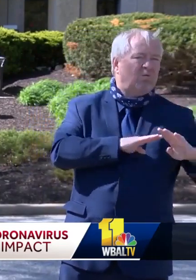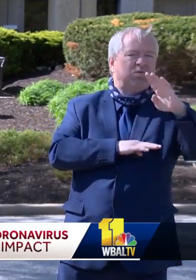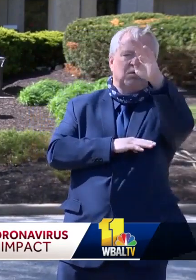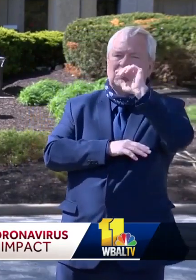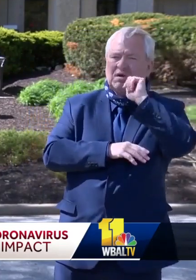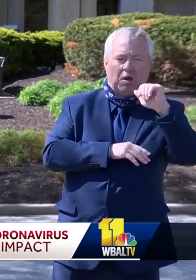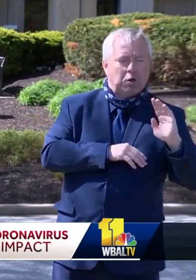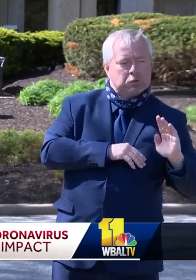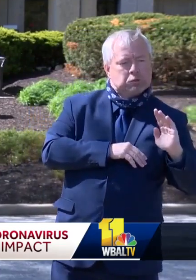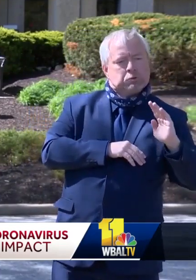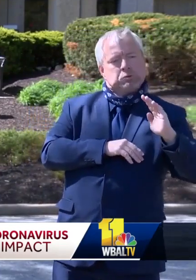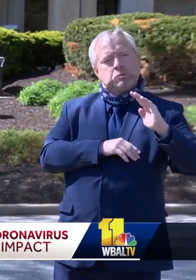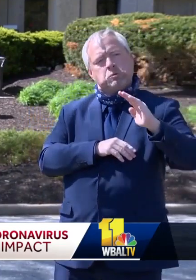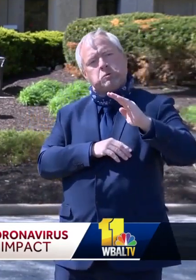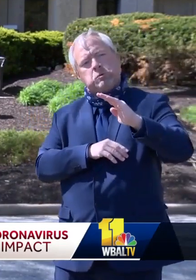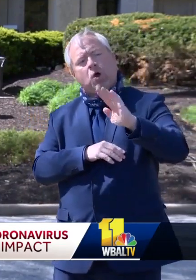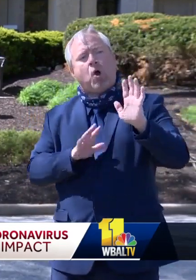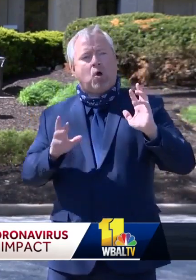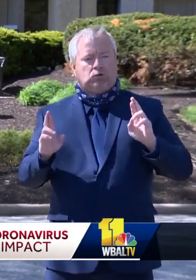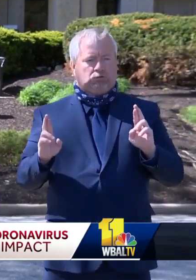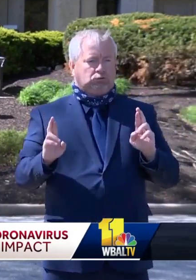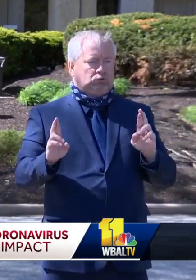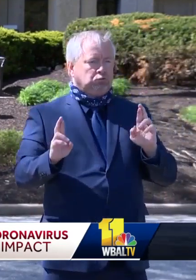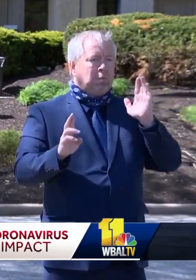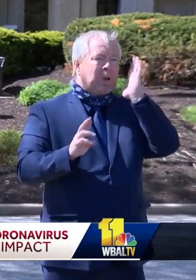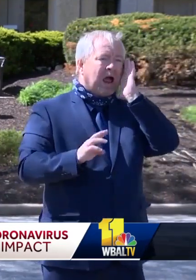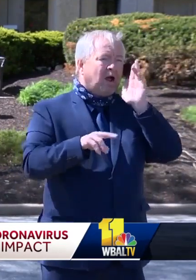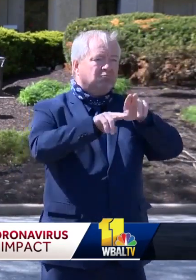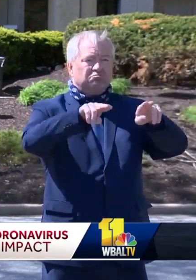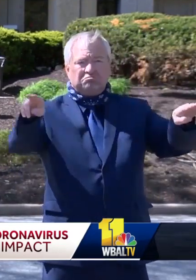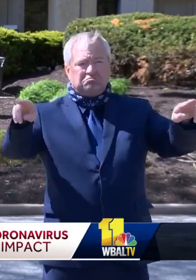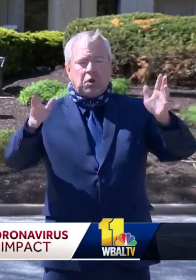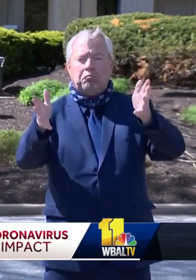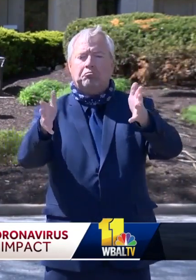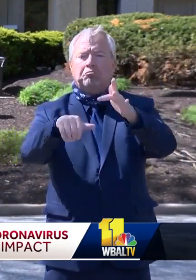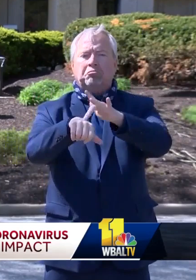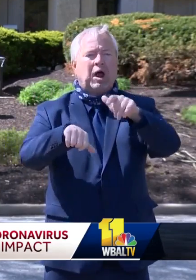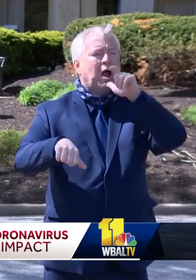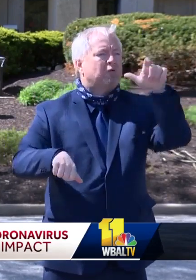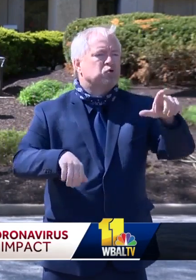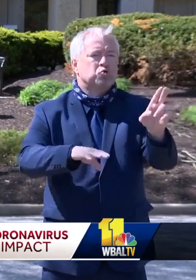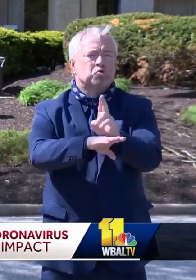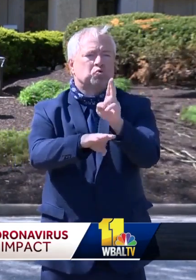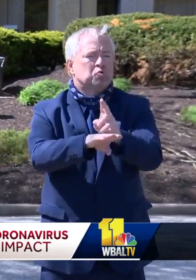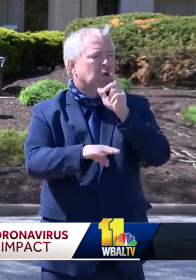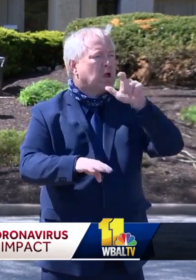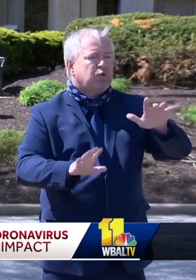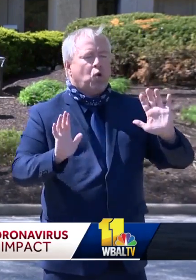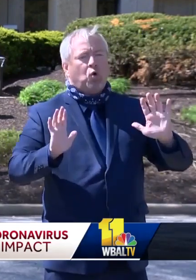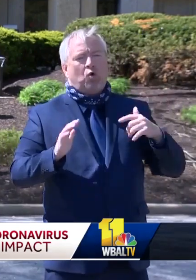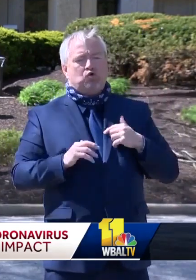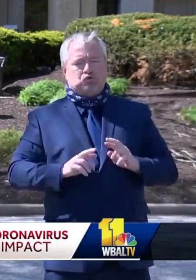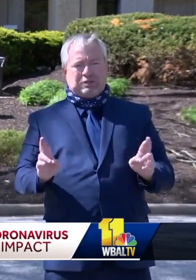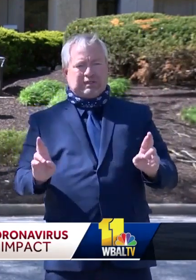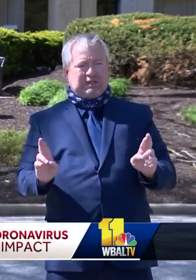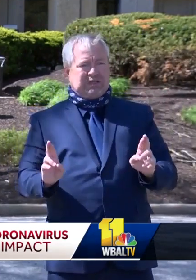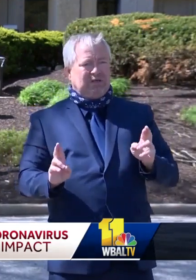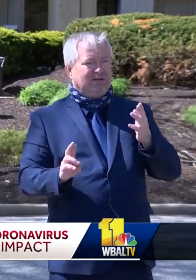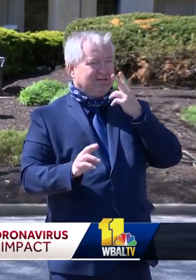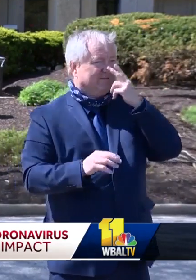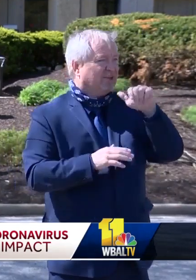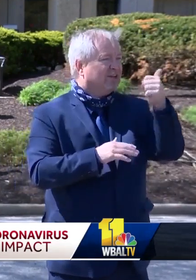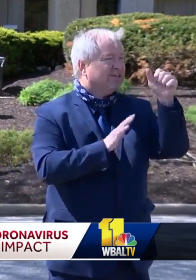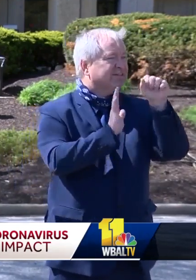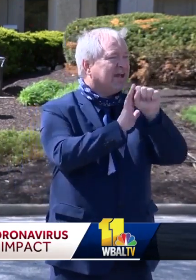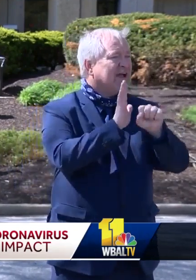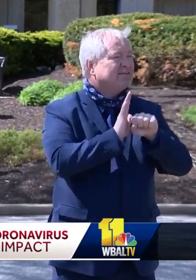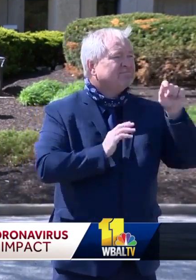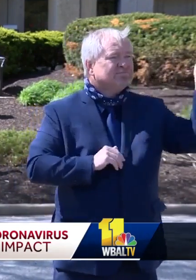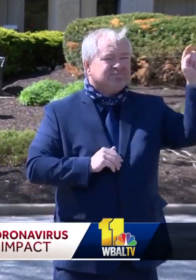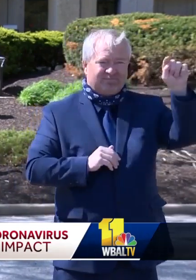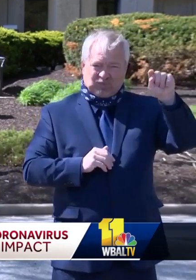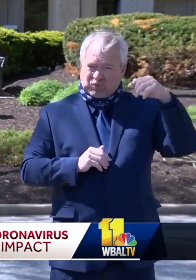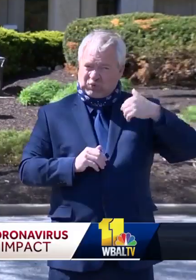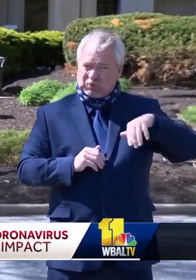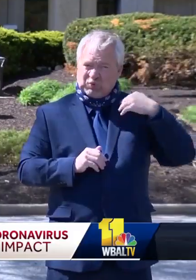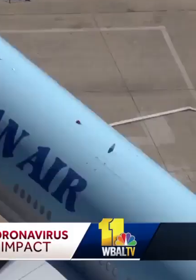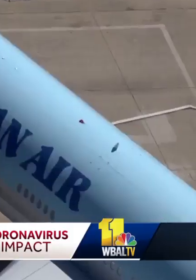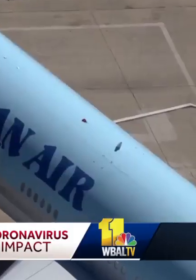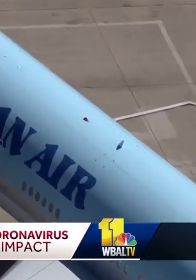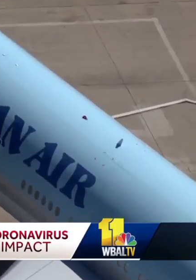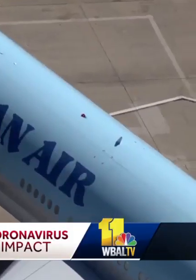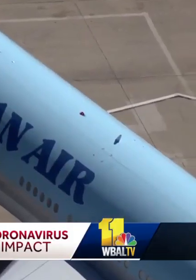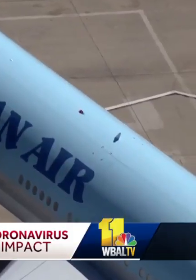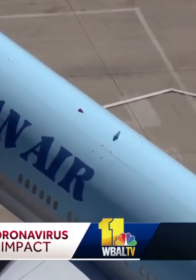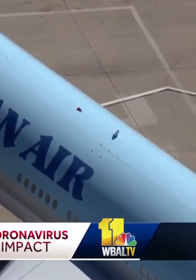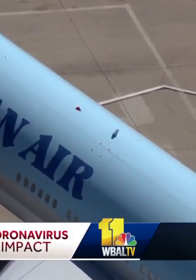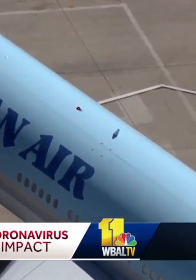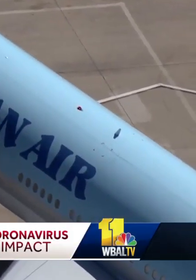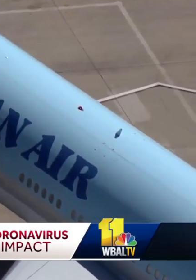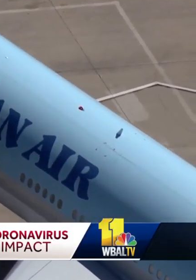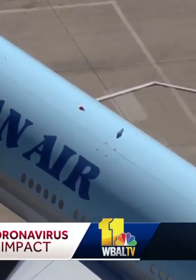AND LOWERING THE SPIKE SO WE DON’T HAVE THE HUGE NUMBERS, HOPEFULLY WE WON’T NEED TO USE ALL OF THOSE, BUT I THINK WE ARE IN MUCH BETTER SHAPE THAN SOME OF THE PLACES WHERE PEOPLE WERE